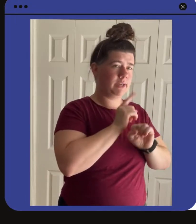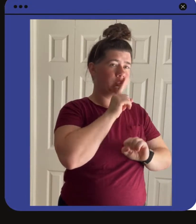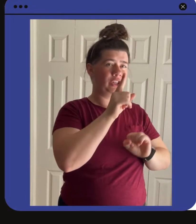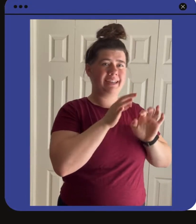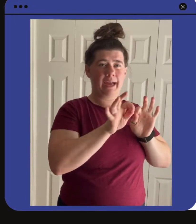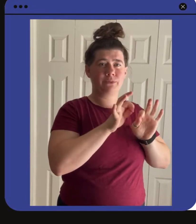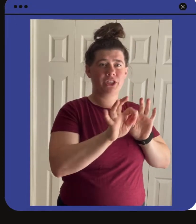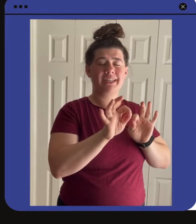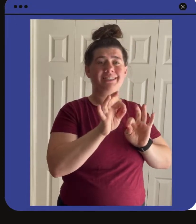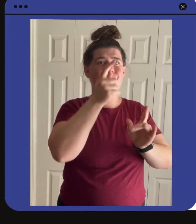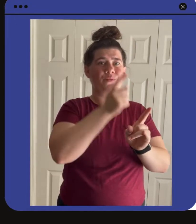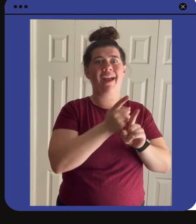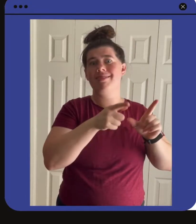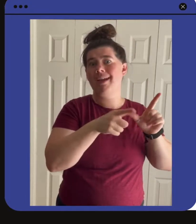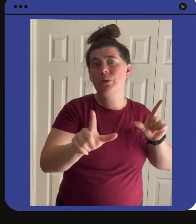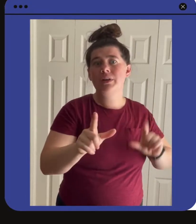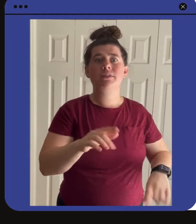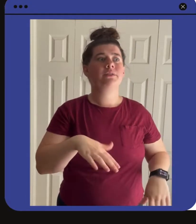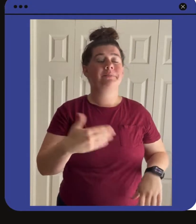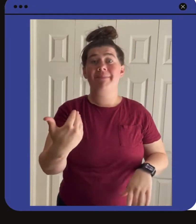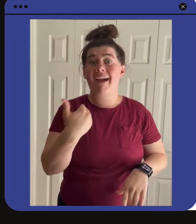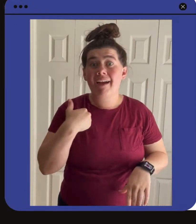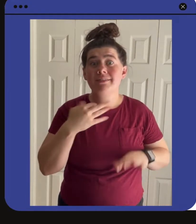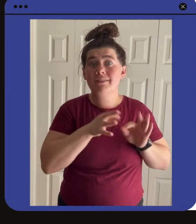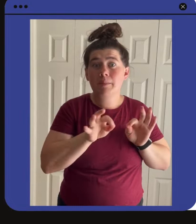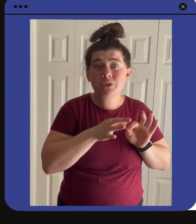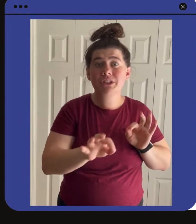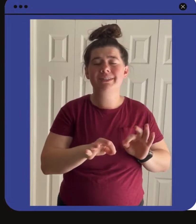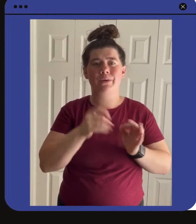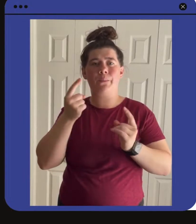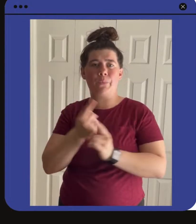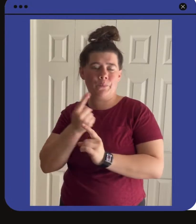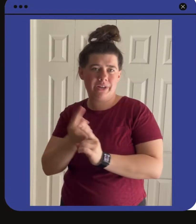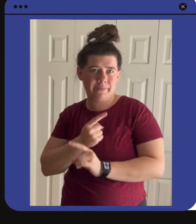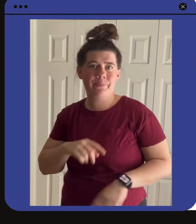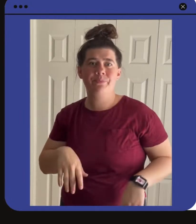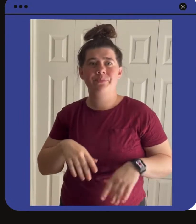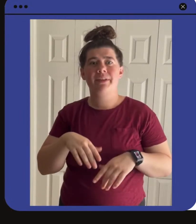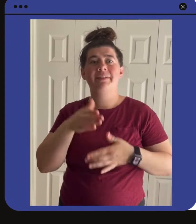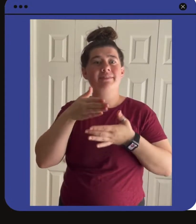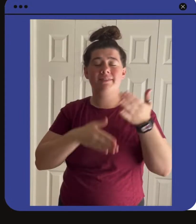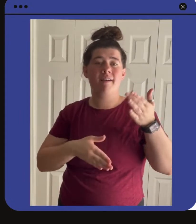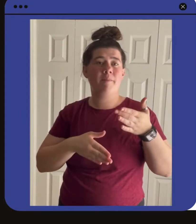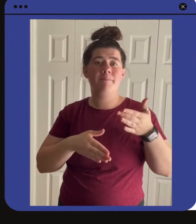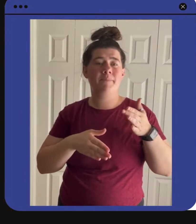and make sure the captioning is correct in the appropriate language and that they have captions at all.